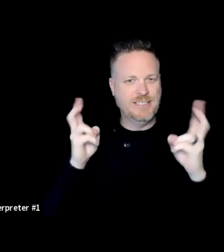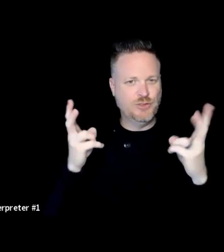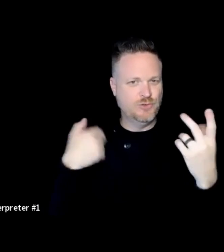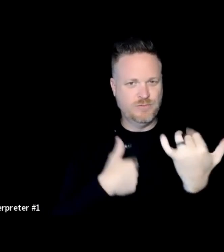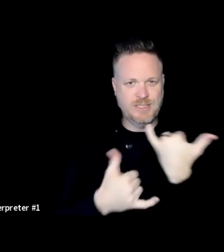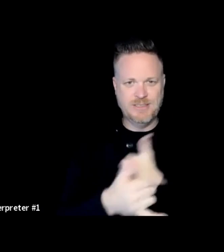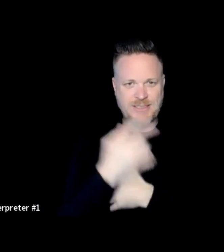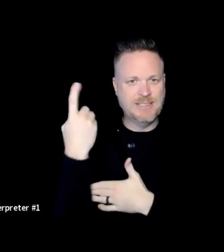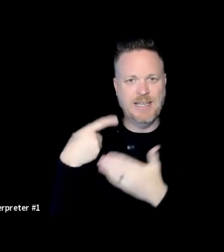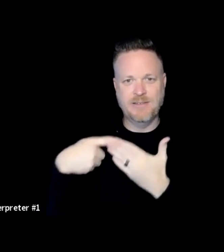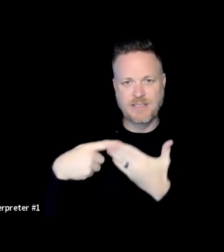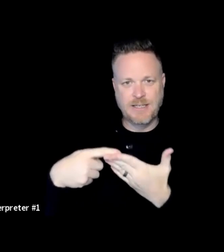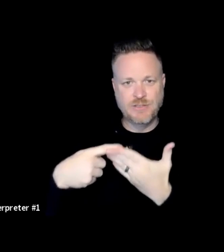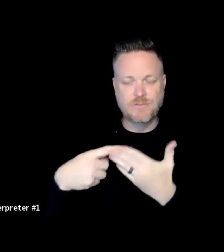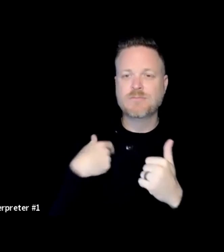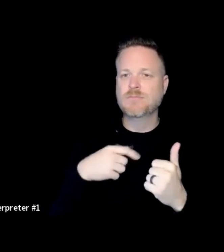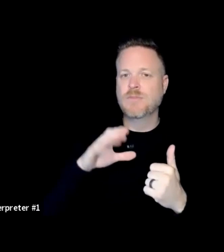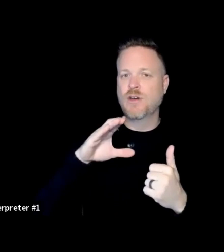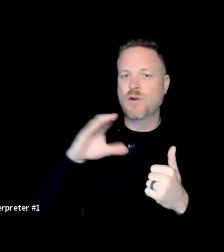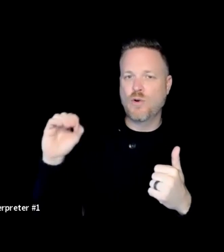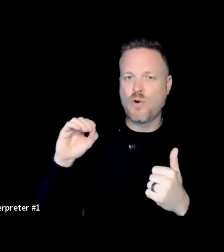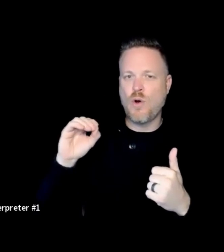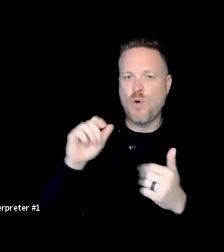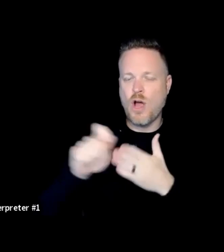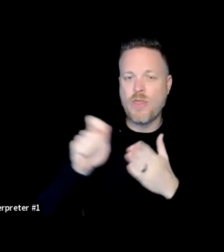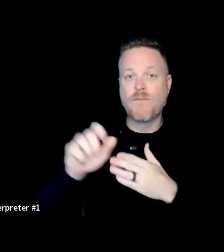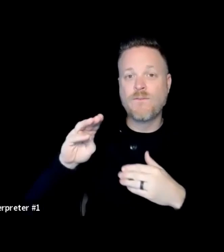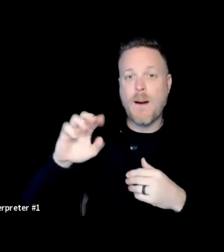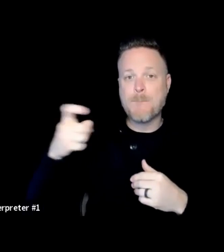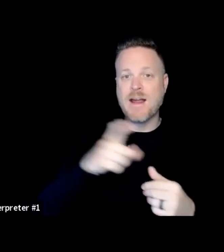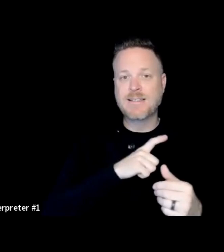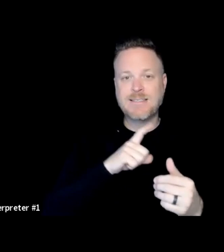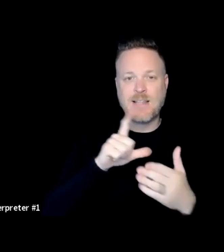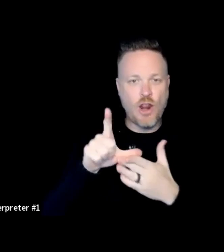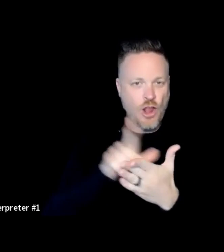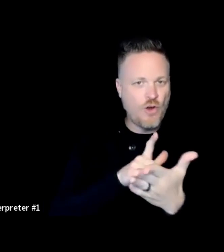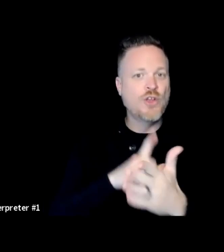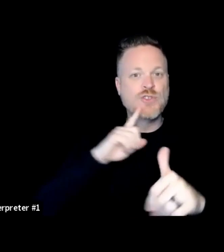I was co author of max's law, which was the nation's first enacted youth concussion law.